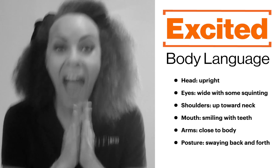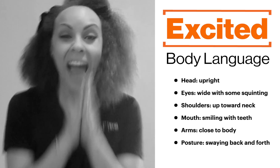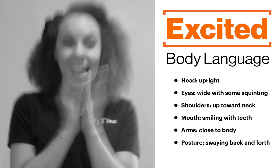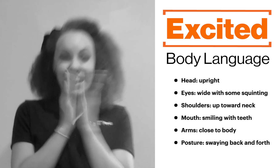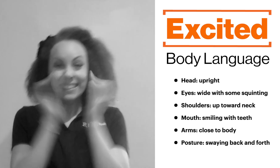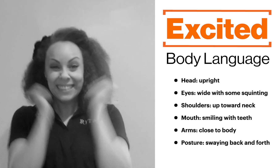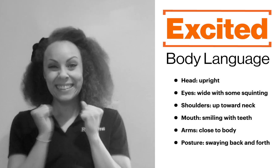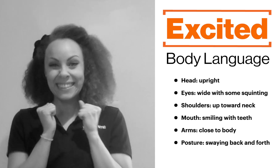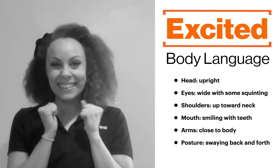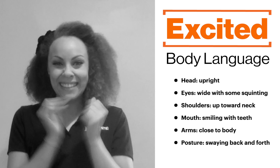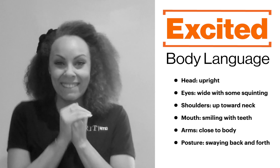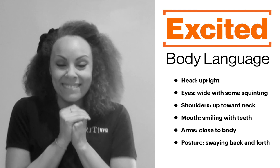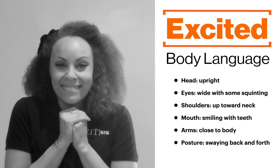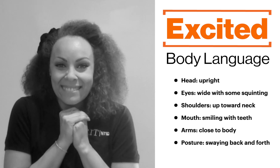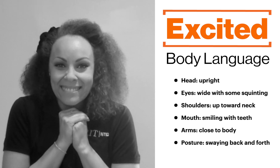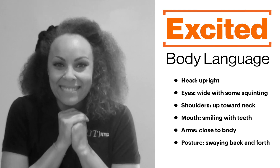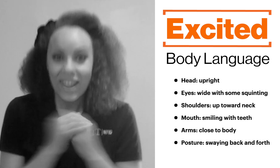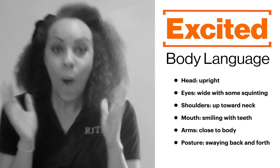Excited!